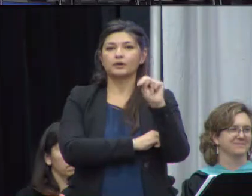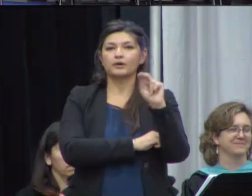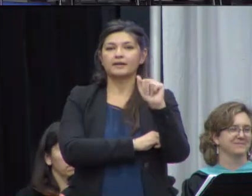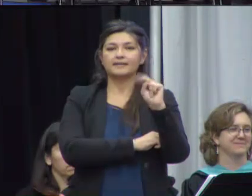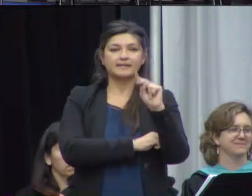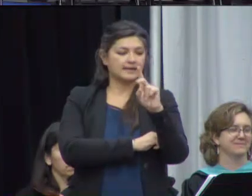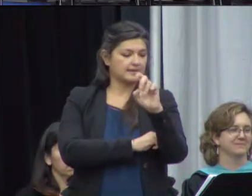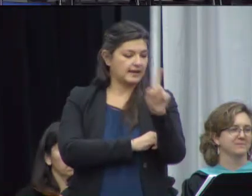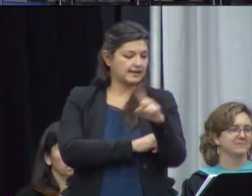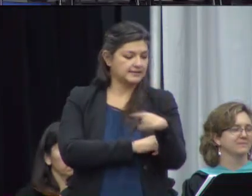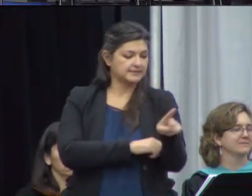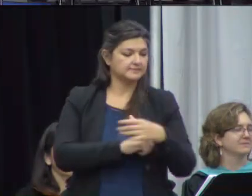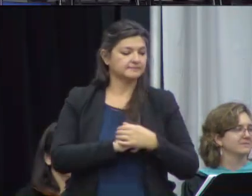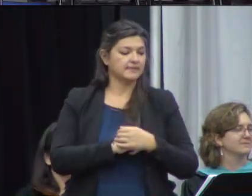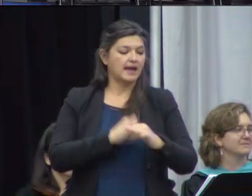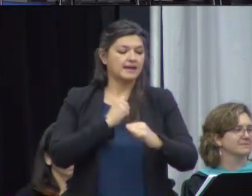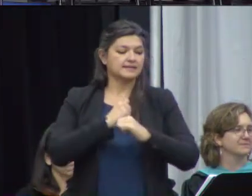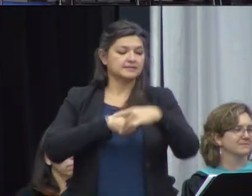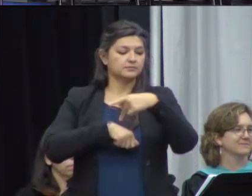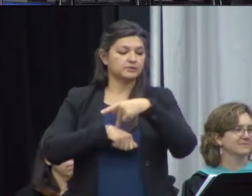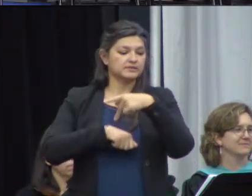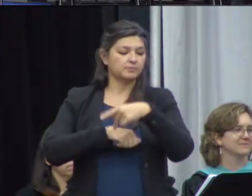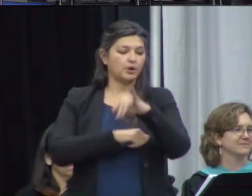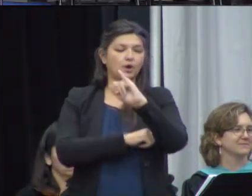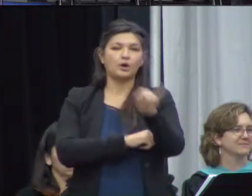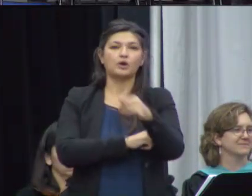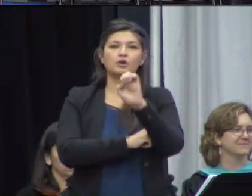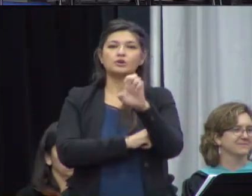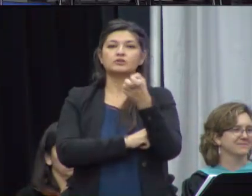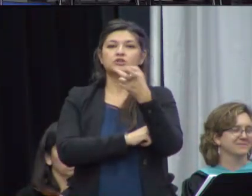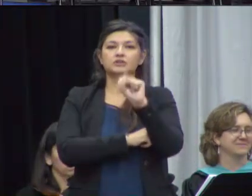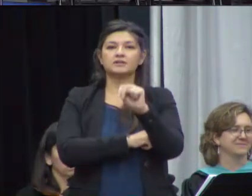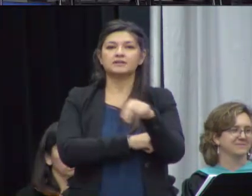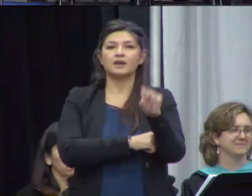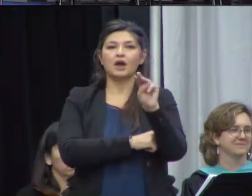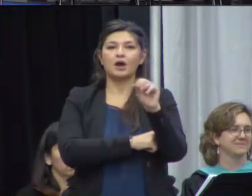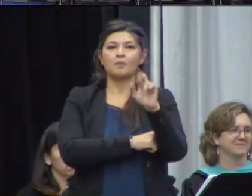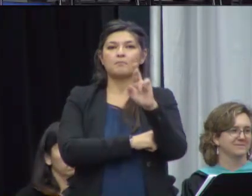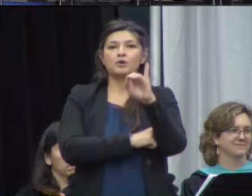and Assistant Principal, Ms. Jean Marie Baca. (audience applauds)